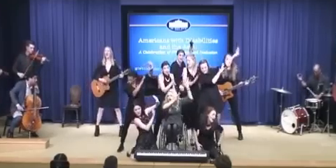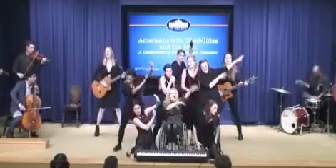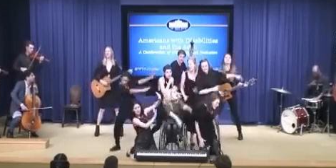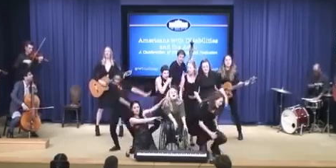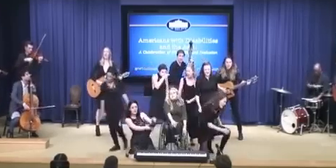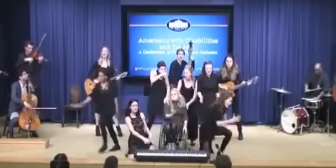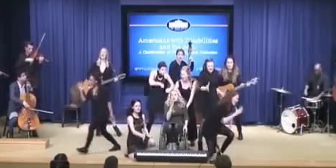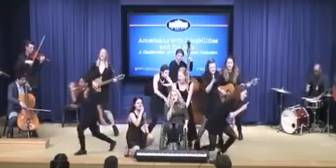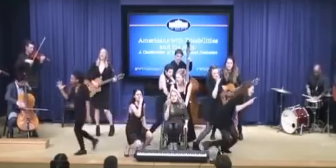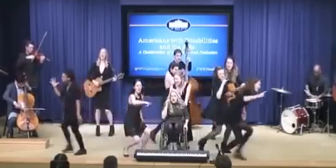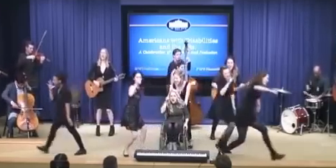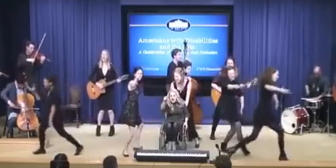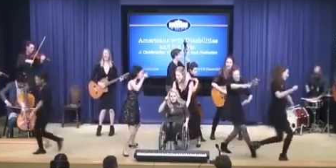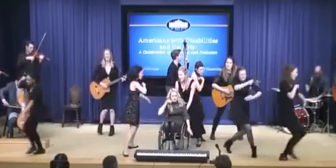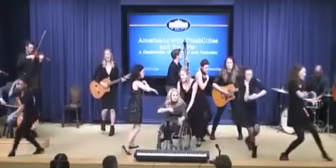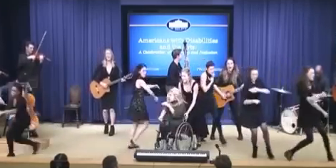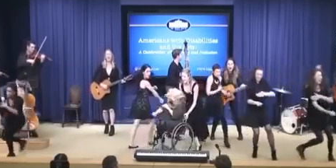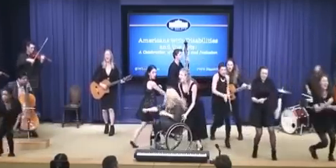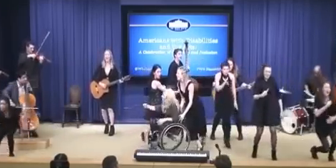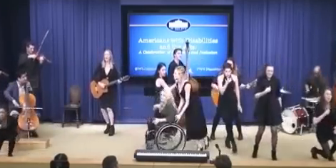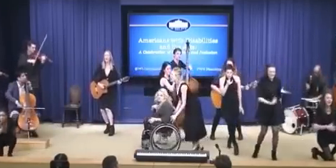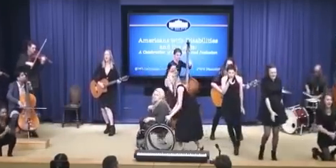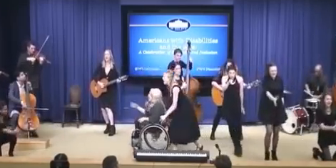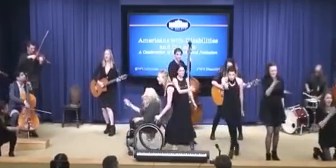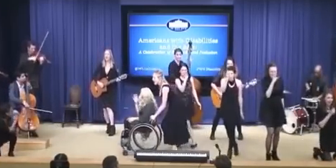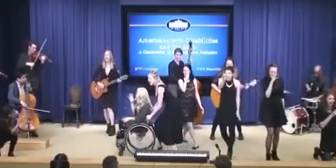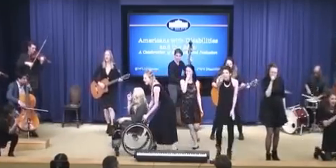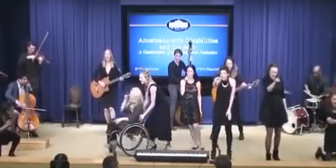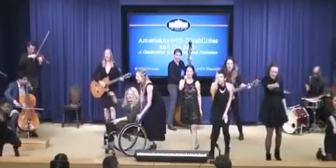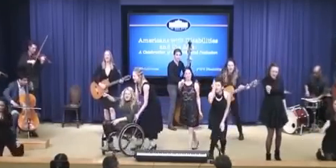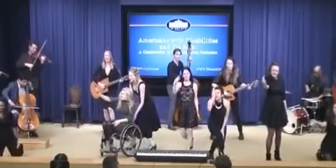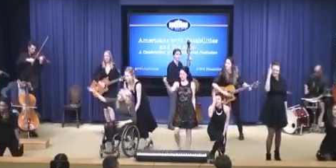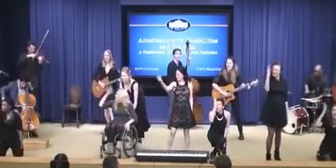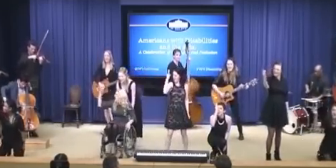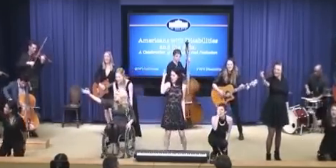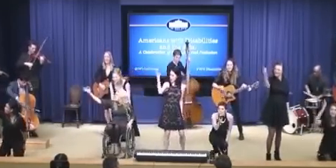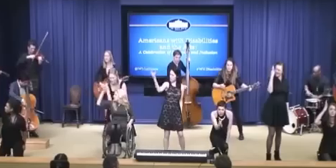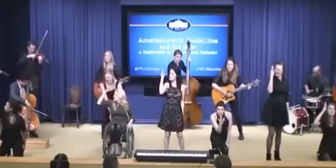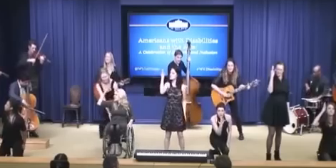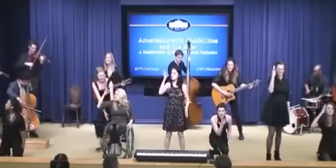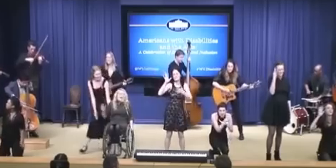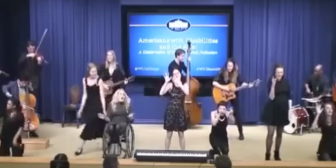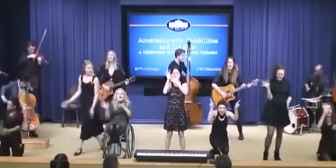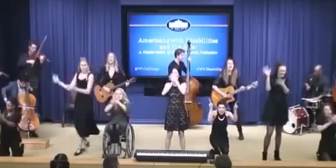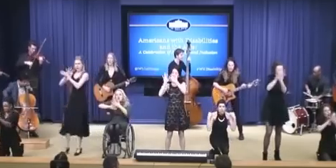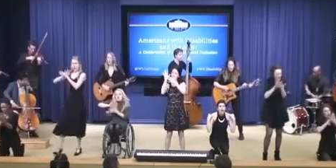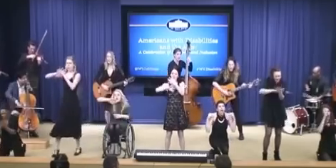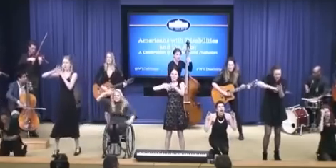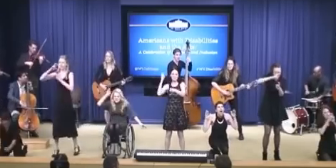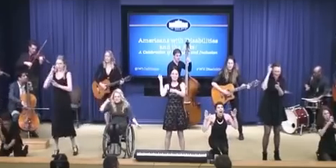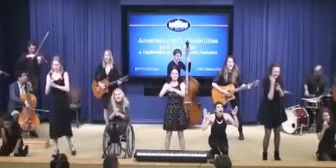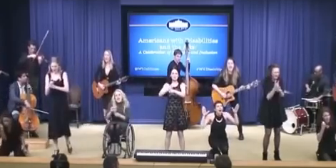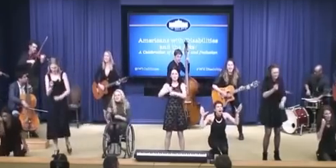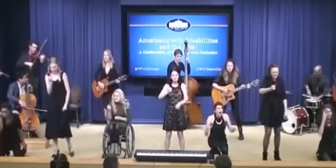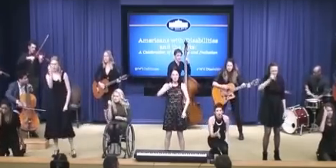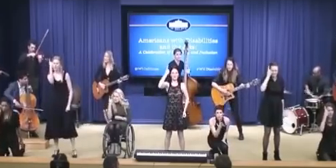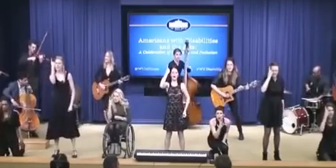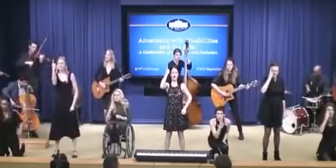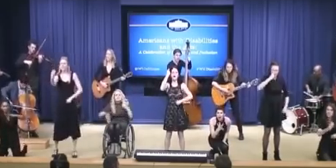Mama who bore me Mama who gave me Mama, the angels